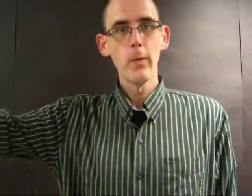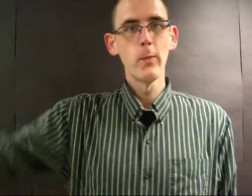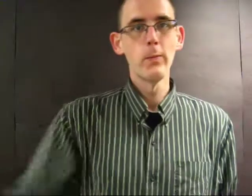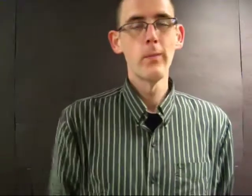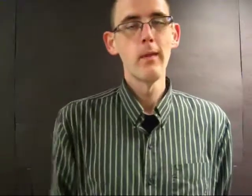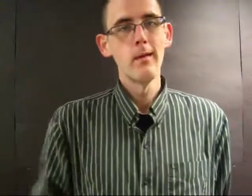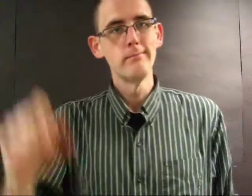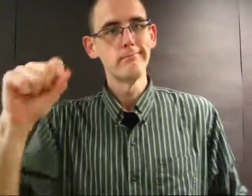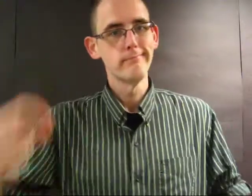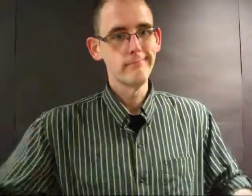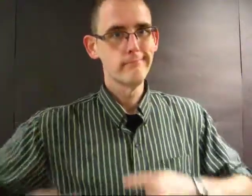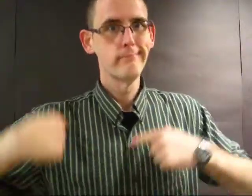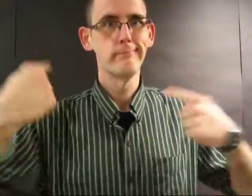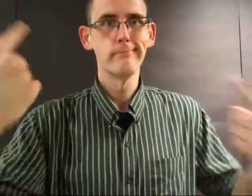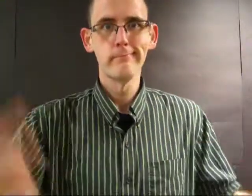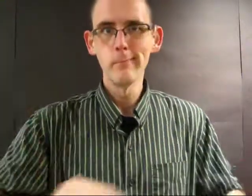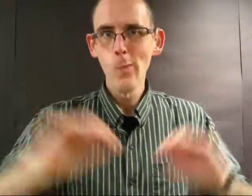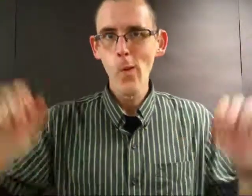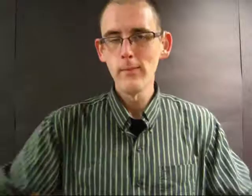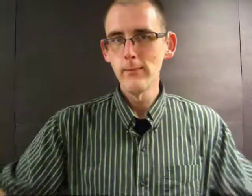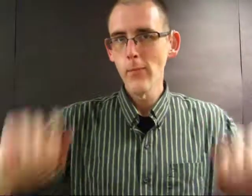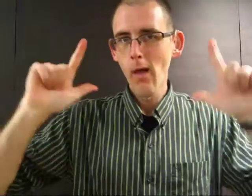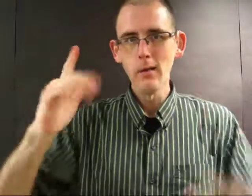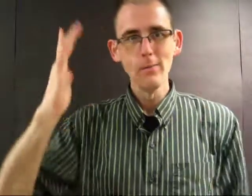Hello! Yes, it's been a while without a vlog.